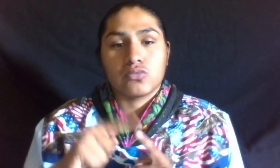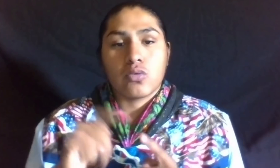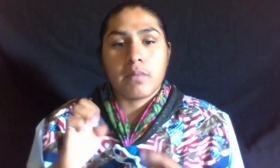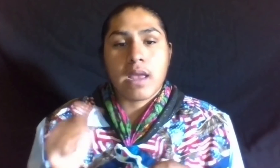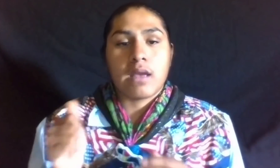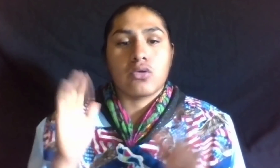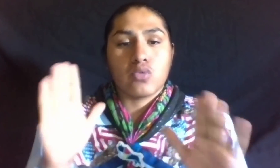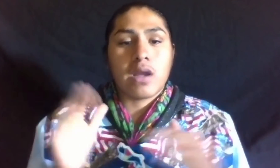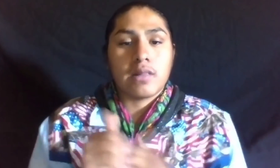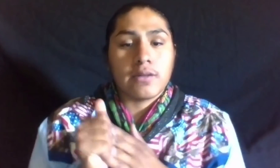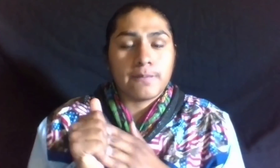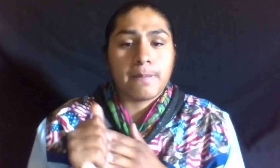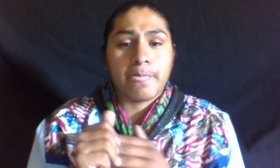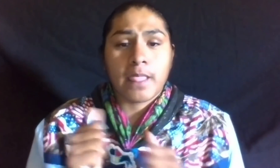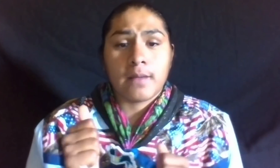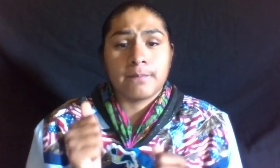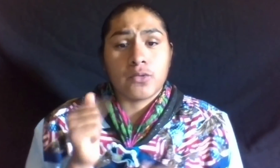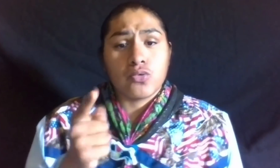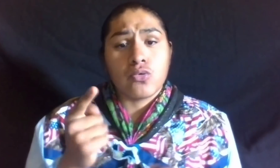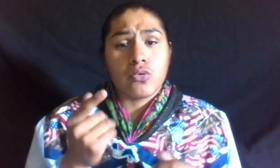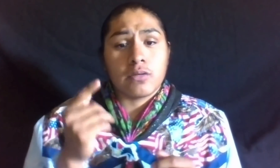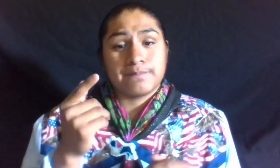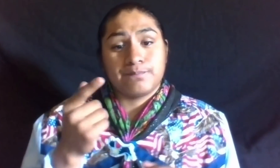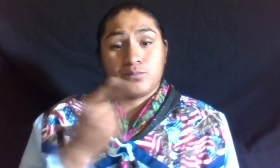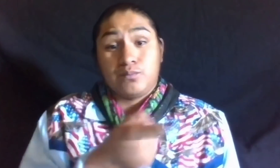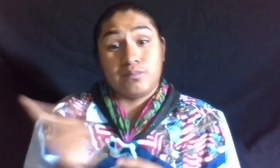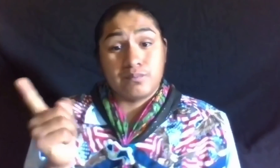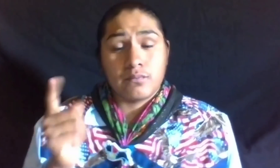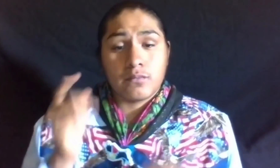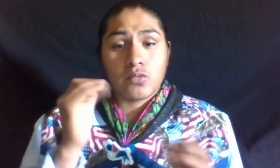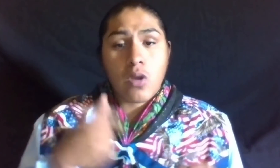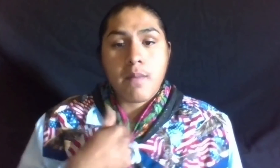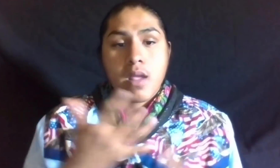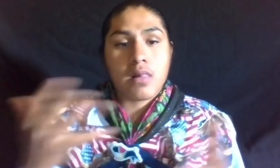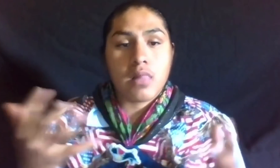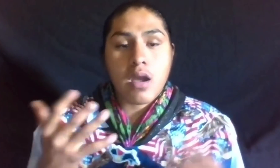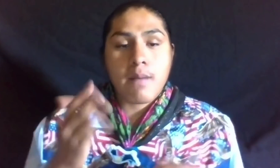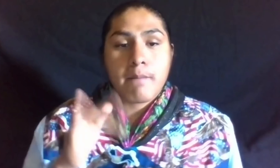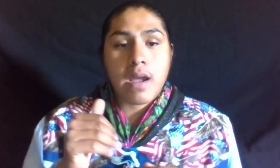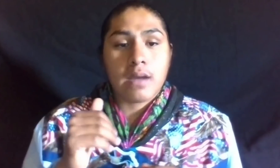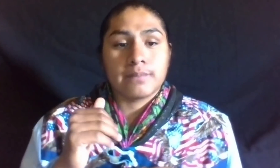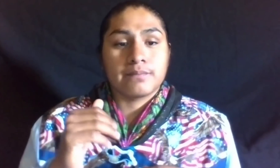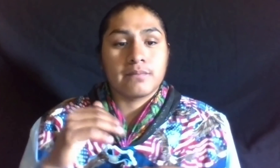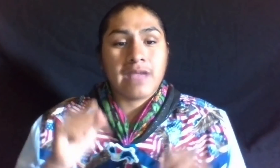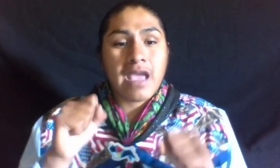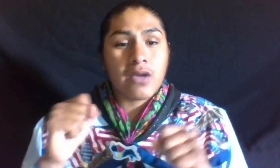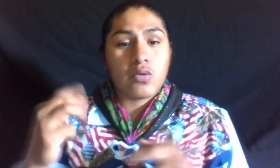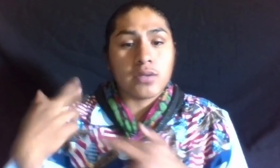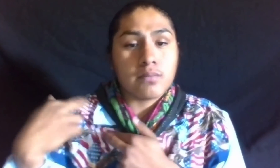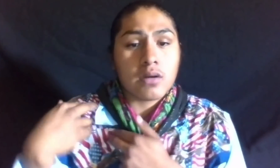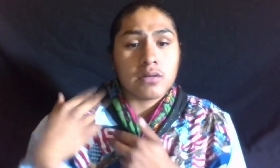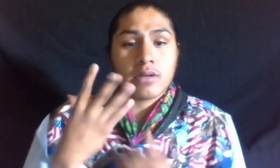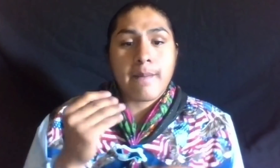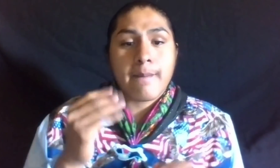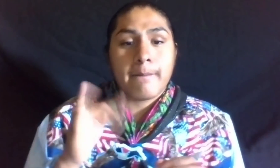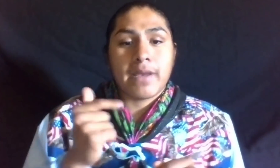I WOULD NOT KNOW WHAT IT TAKES TO BE A GREAT LEADER. YOU GUYS TAUGHT ME A LOT ABOUT TAKING RESPONSIBILITY